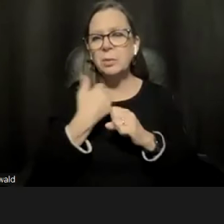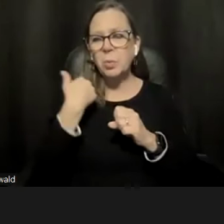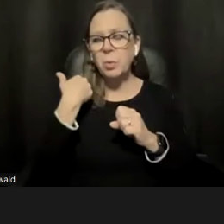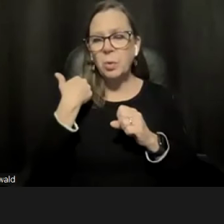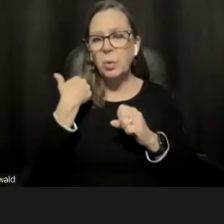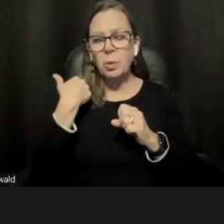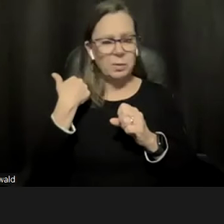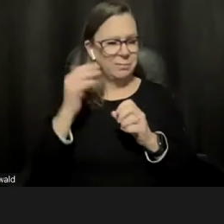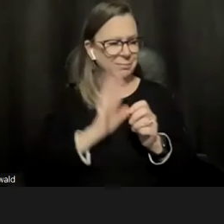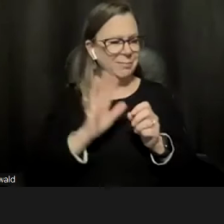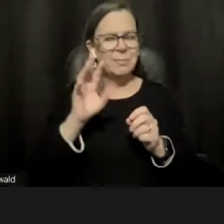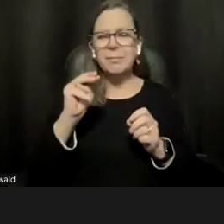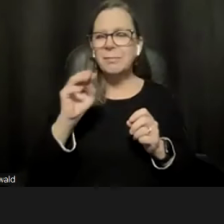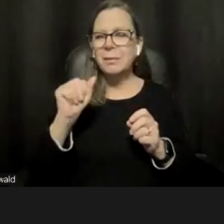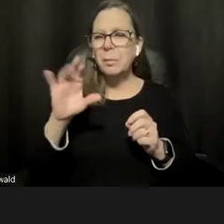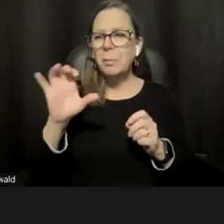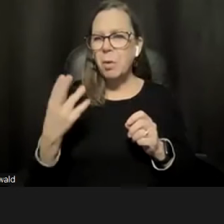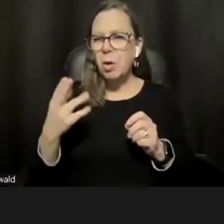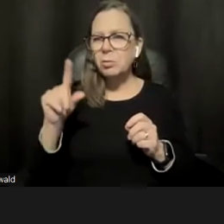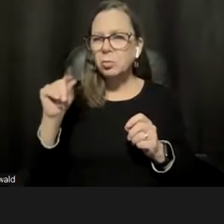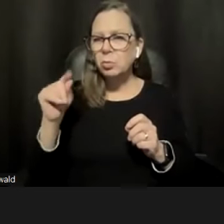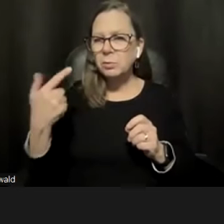March, 2021.